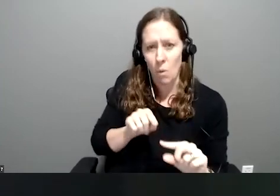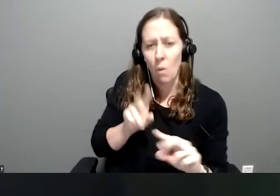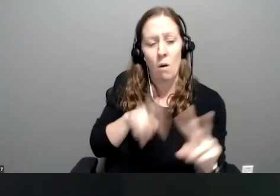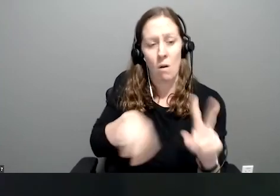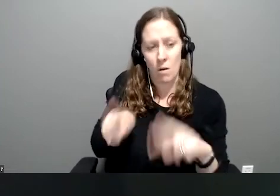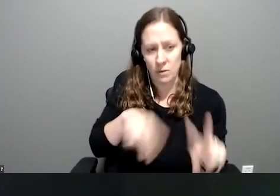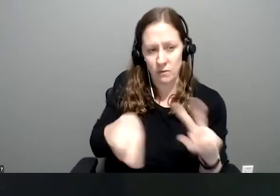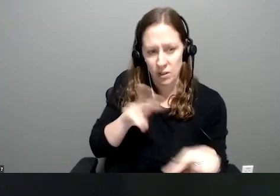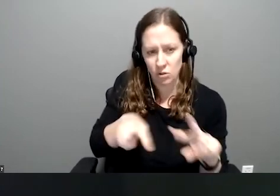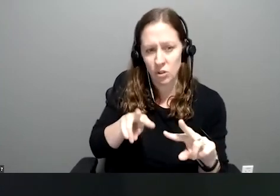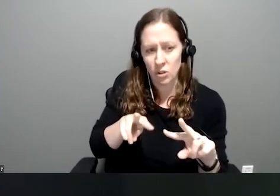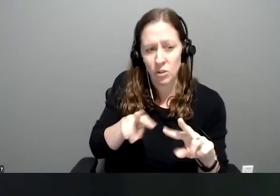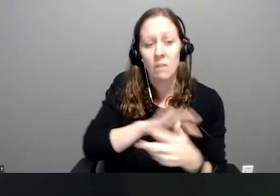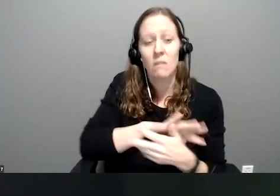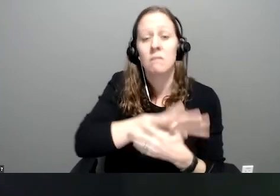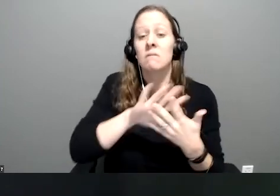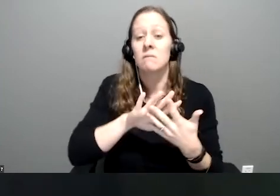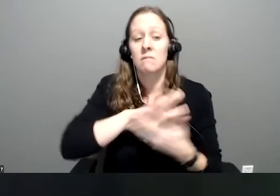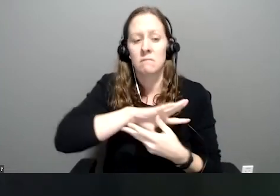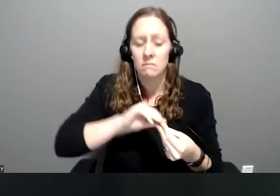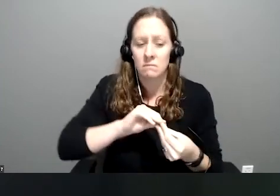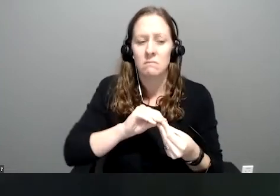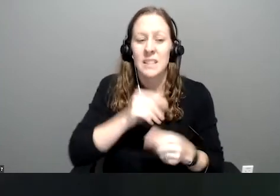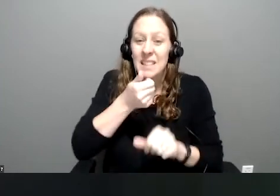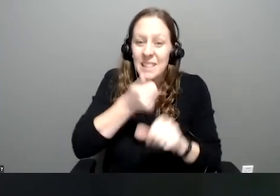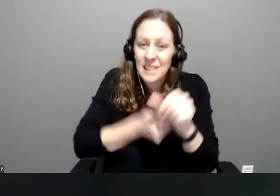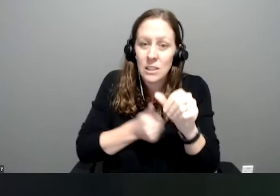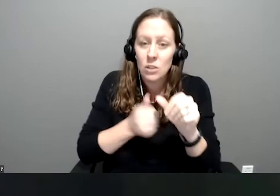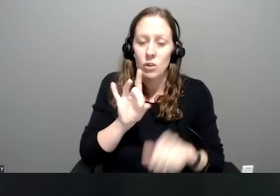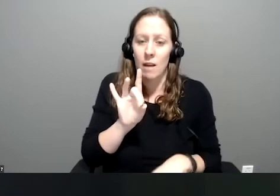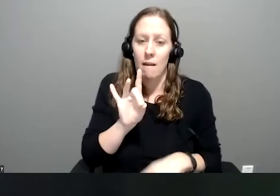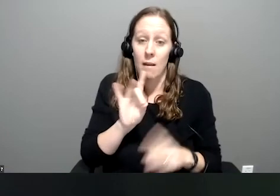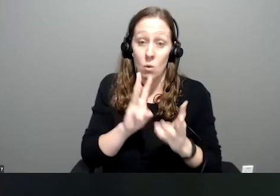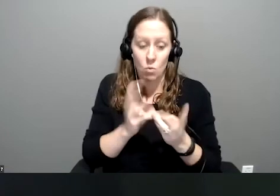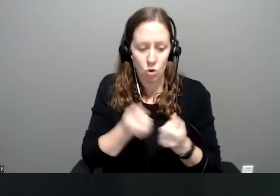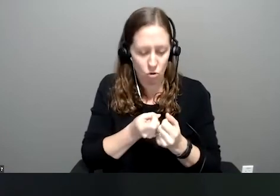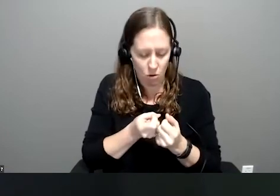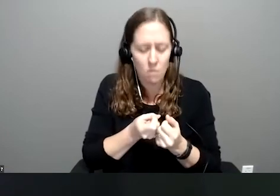These three reports were compiled after each of the eight training workshops. In addition to